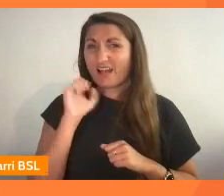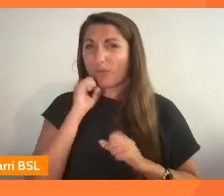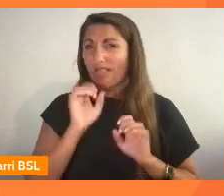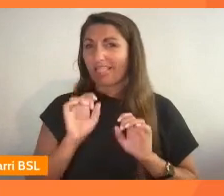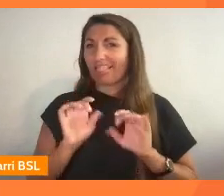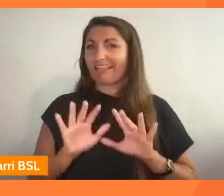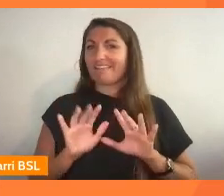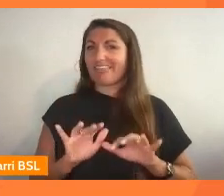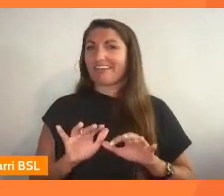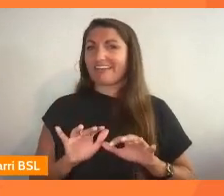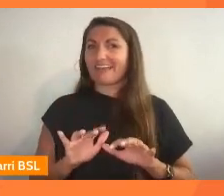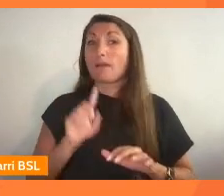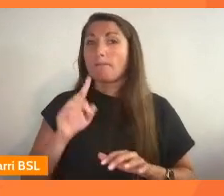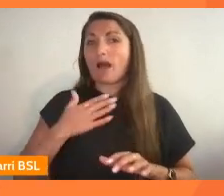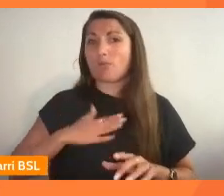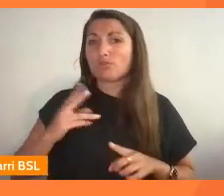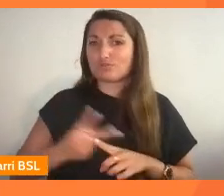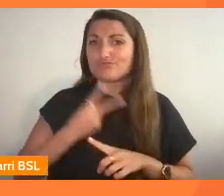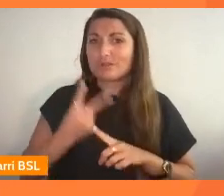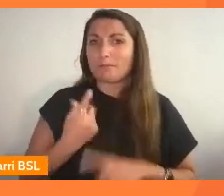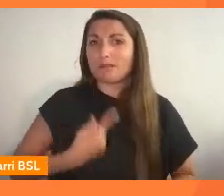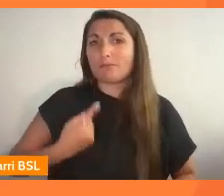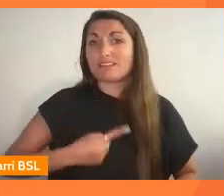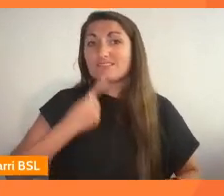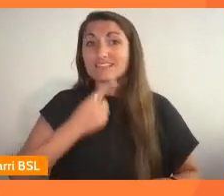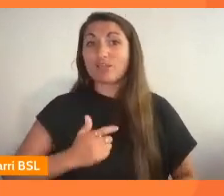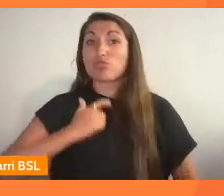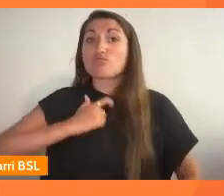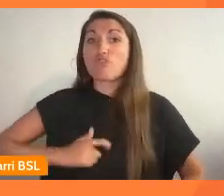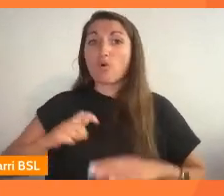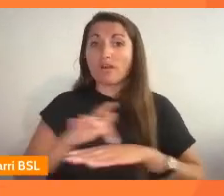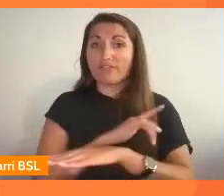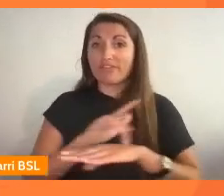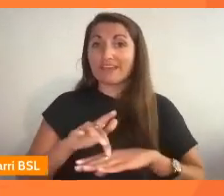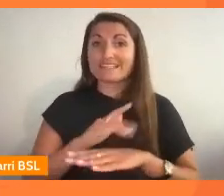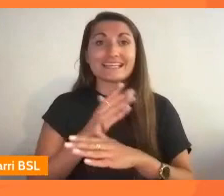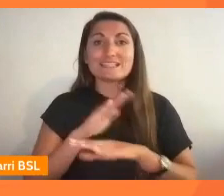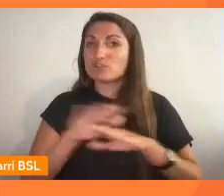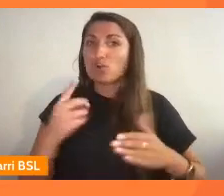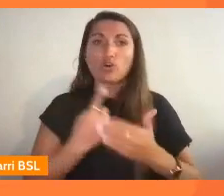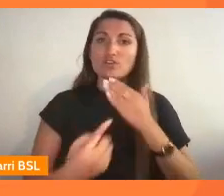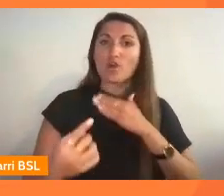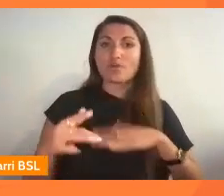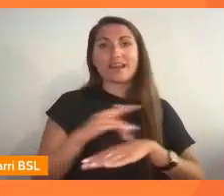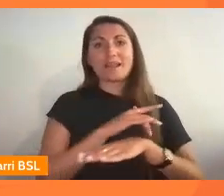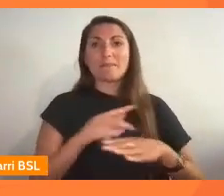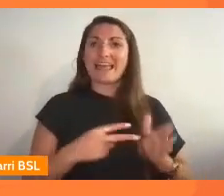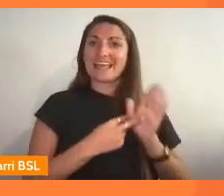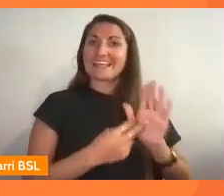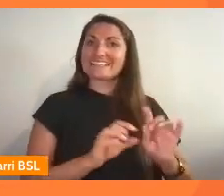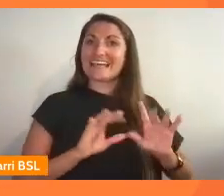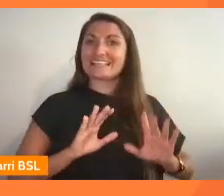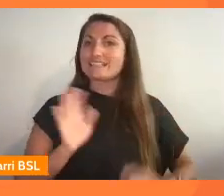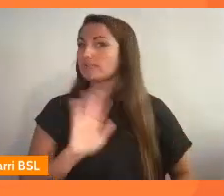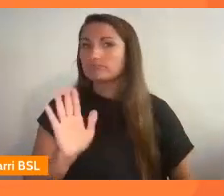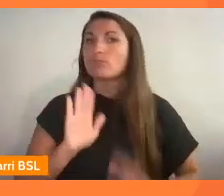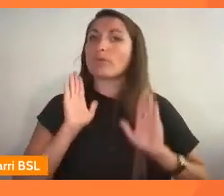I just want to reiterate that the role of the theatre is not just to put on plays, but to continue to work with its communities and develop